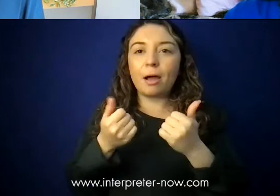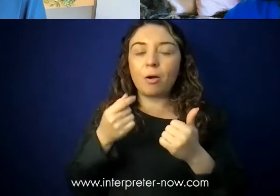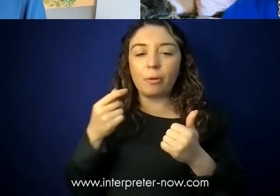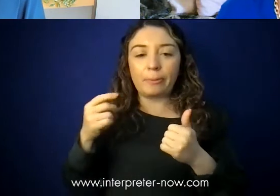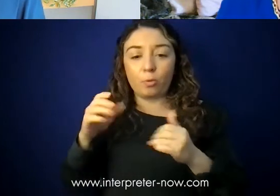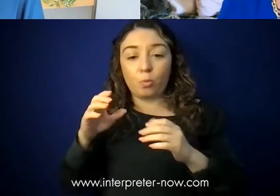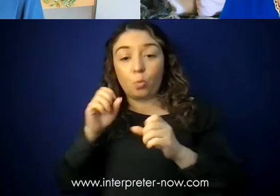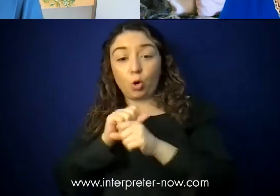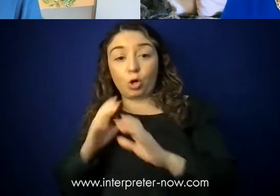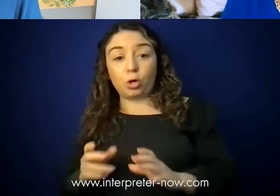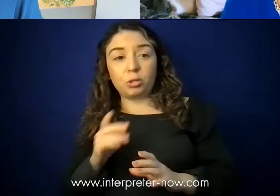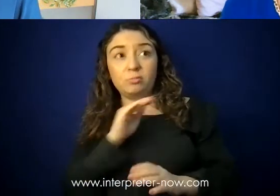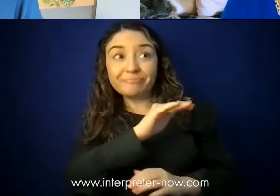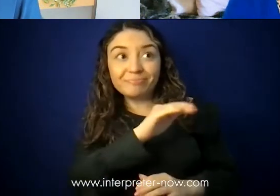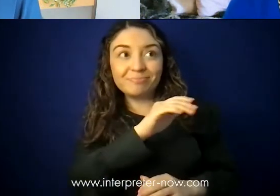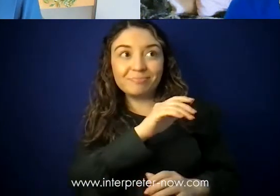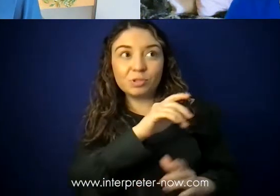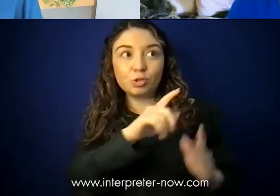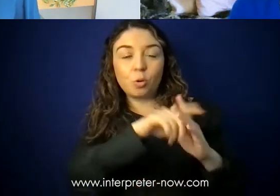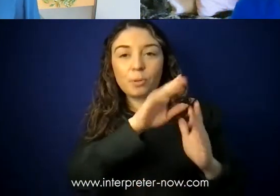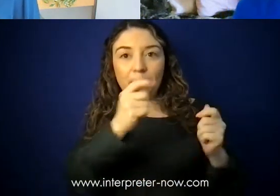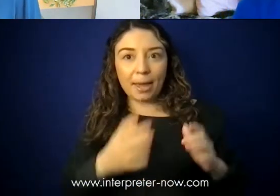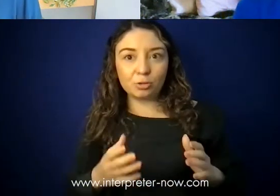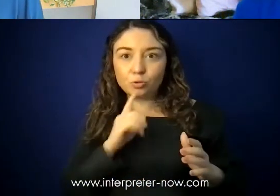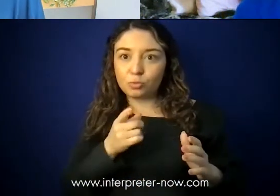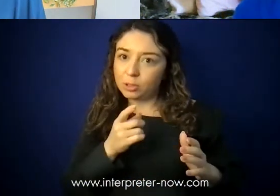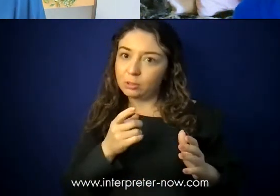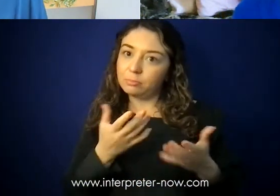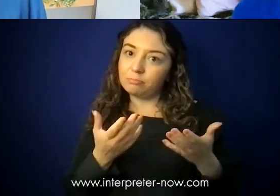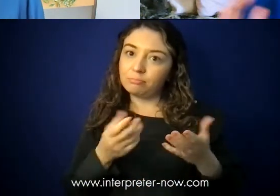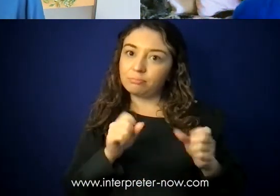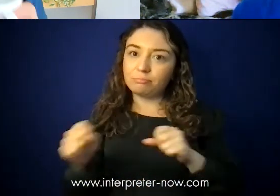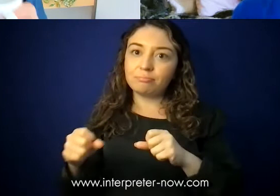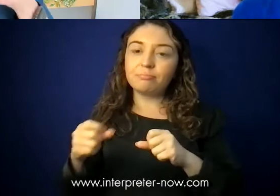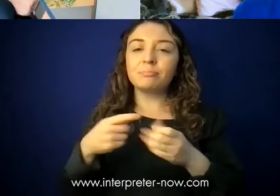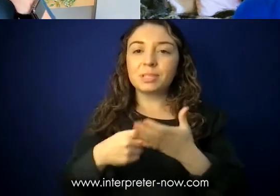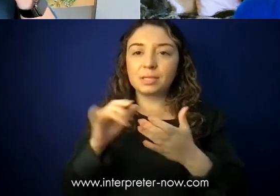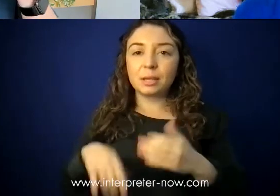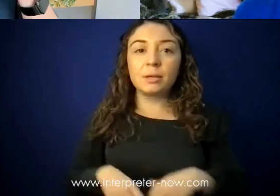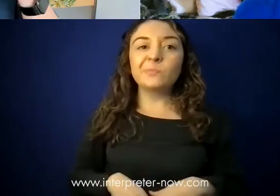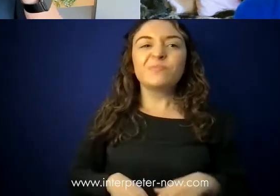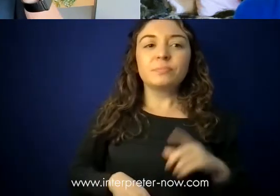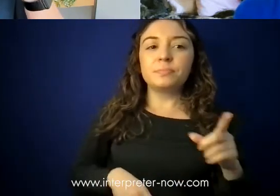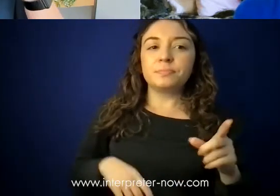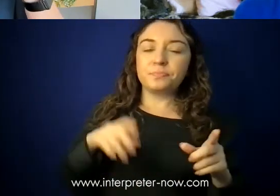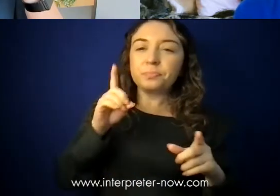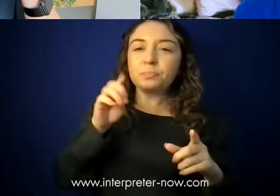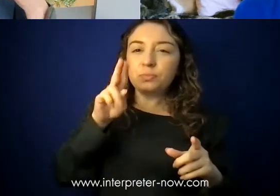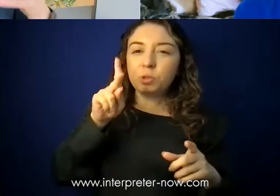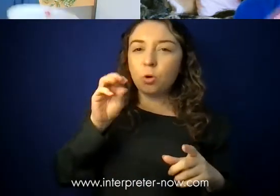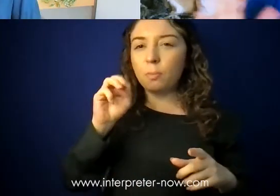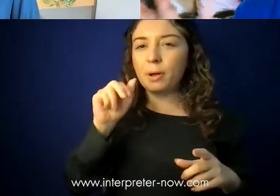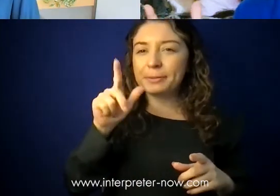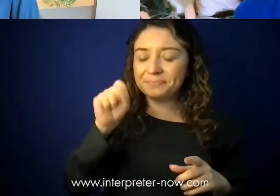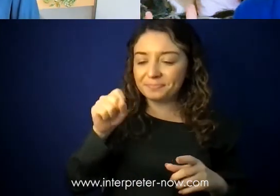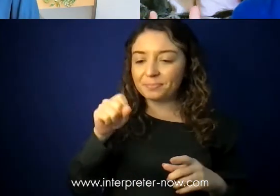I mean, so much of these types of conversations, they require this foundational thing that